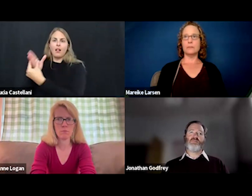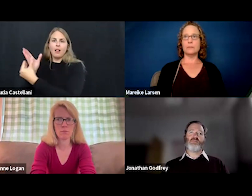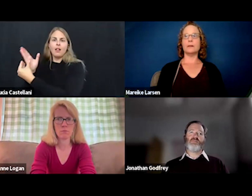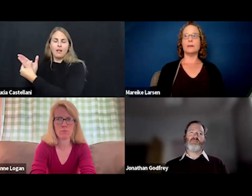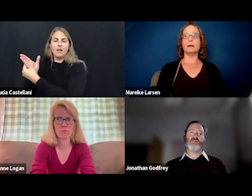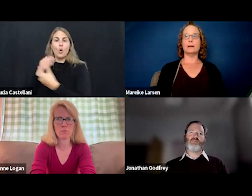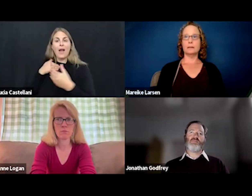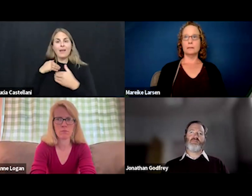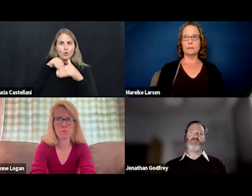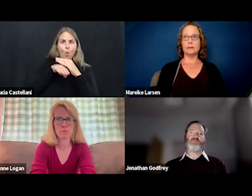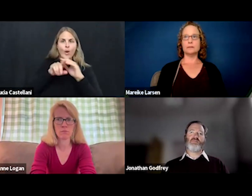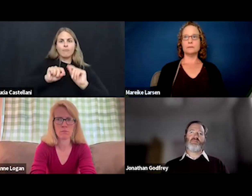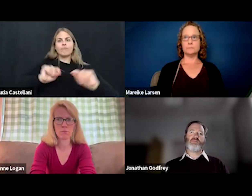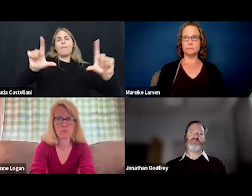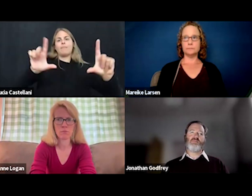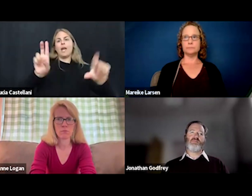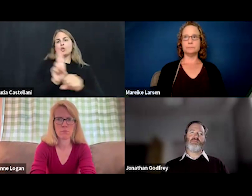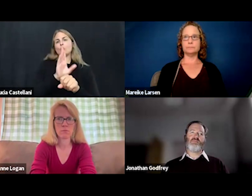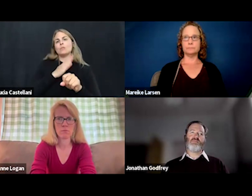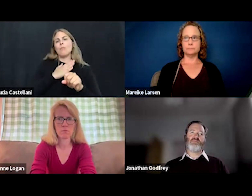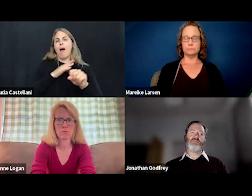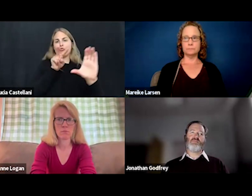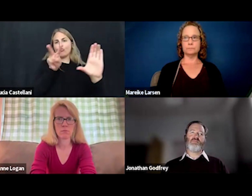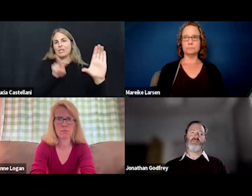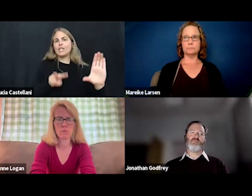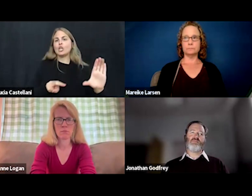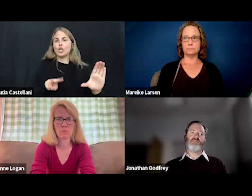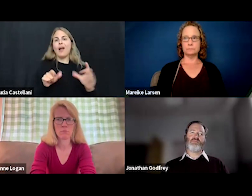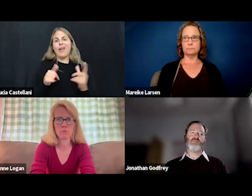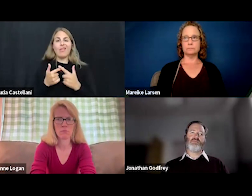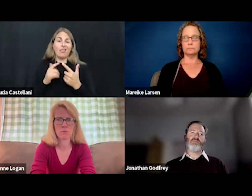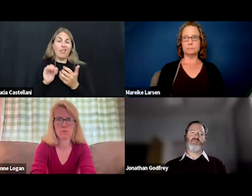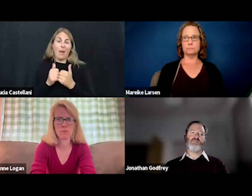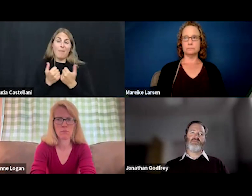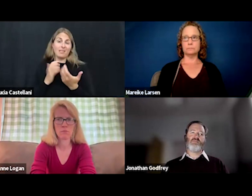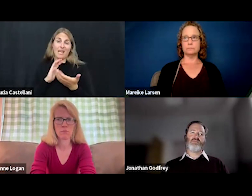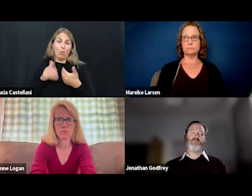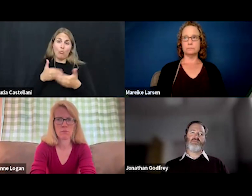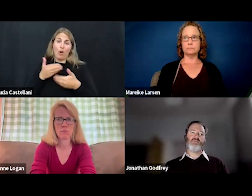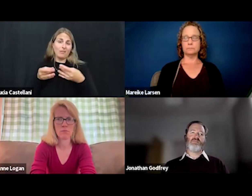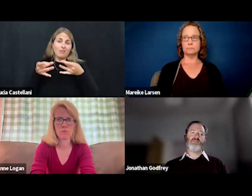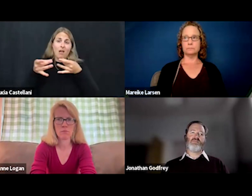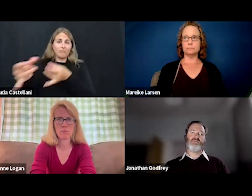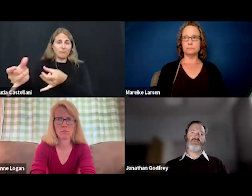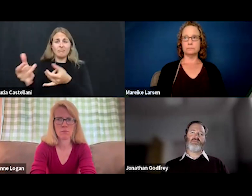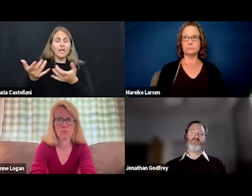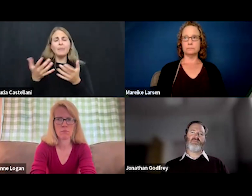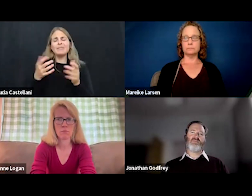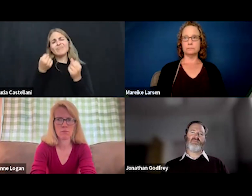And then we collaborate still very effectively. Slight changes, but we all do it.